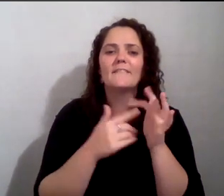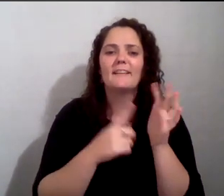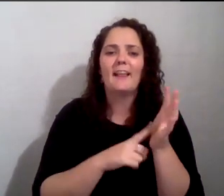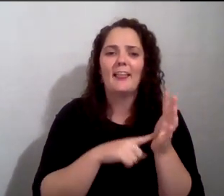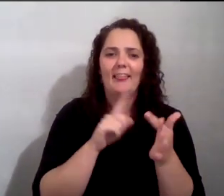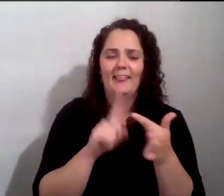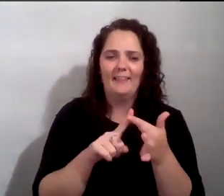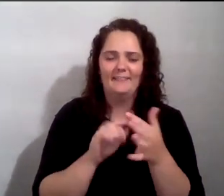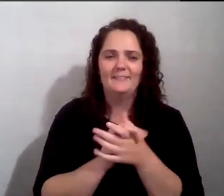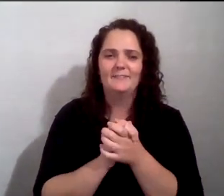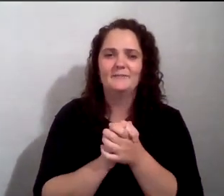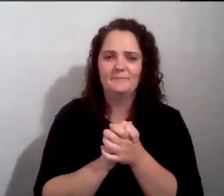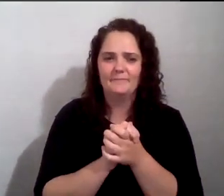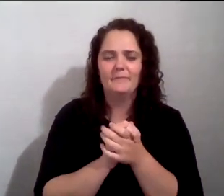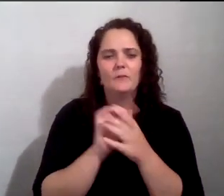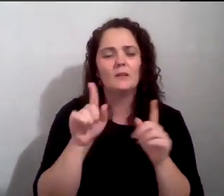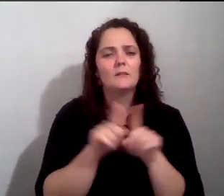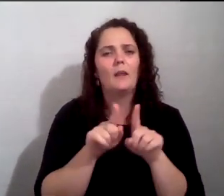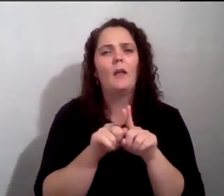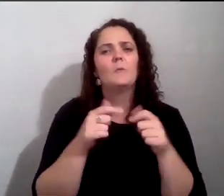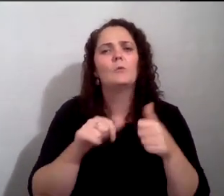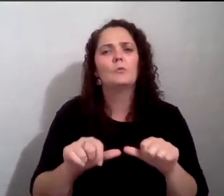alongside. This work is very much about the embrace of cubist